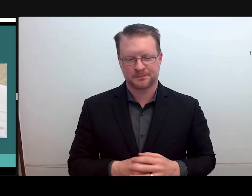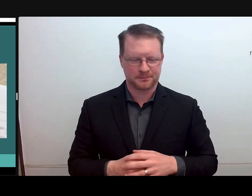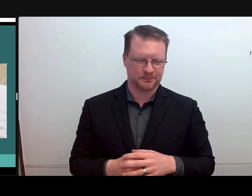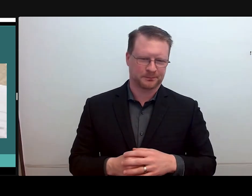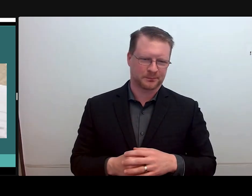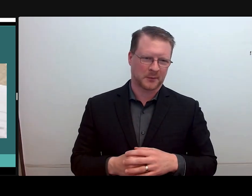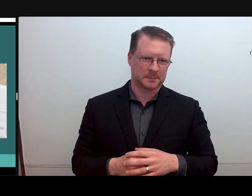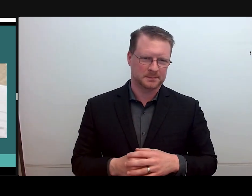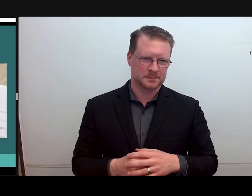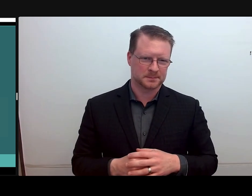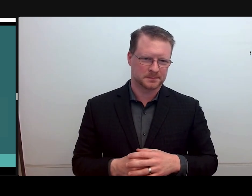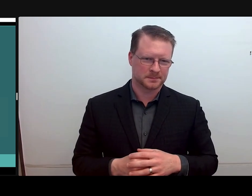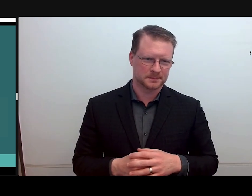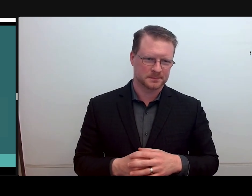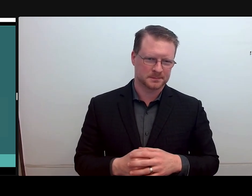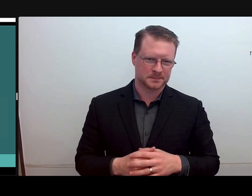her taking her prescription. Next slide, please.